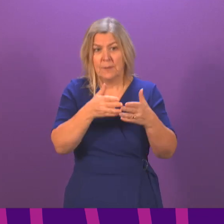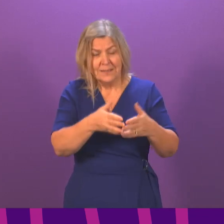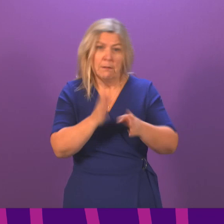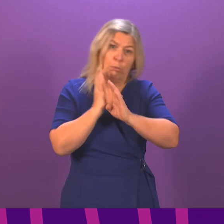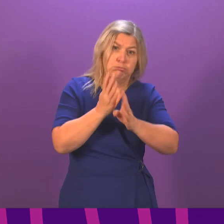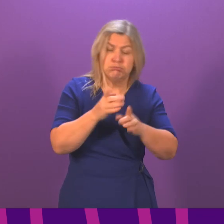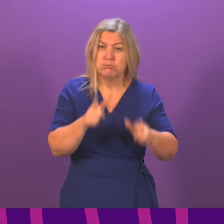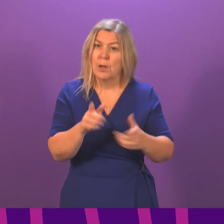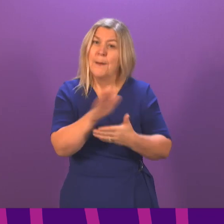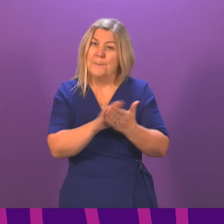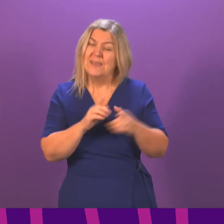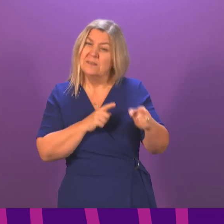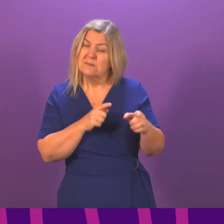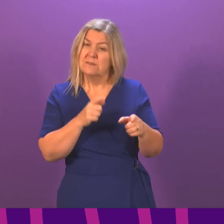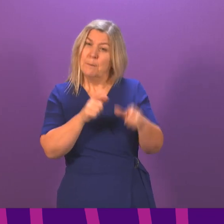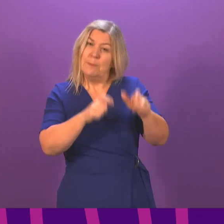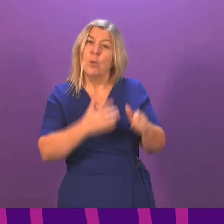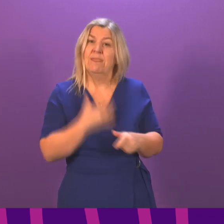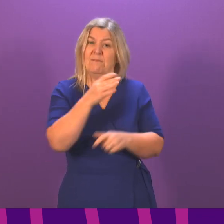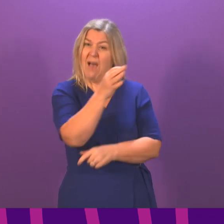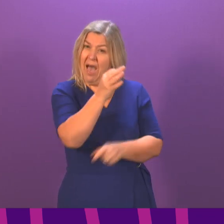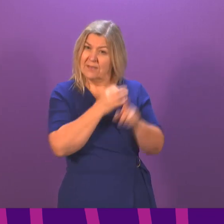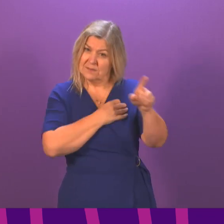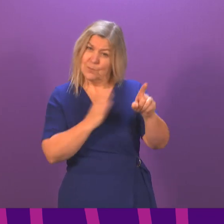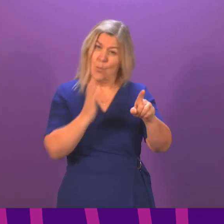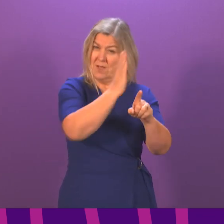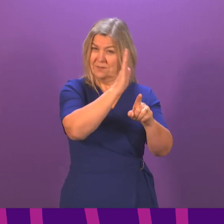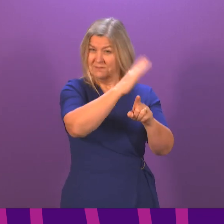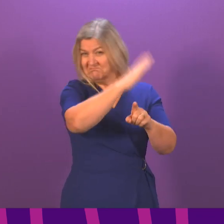could have less time to spend with family members? Will she therefore urgently review